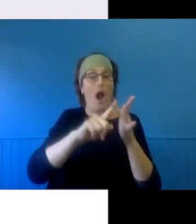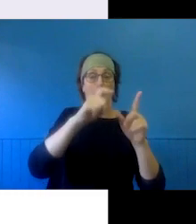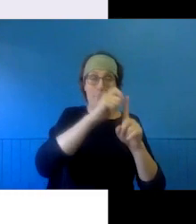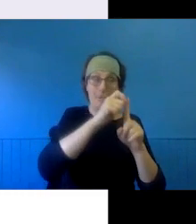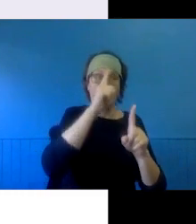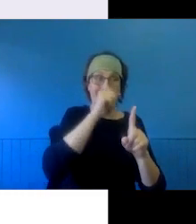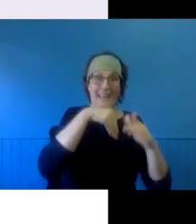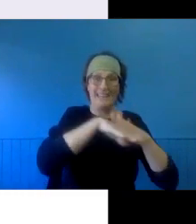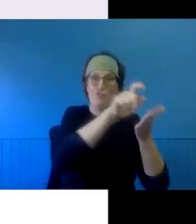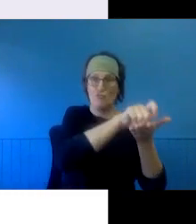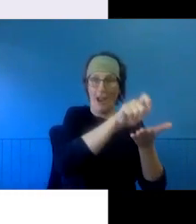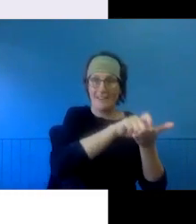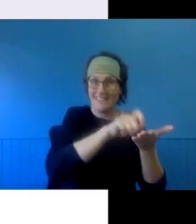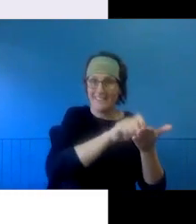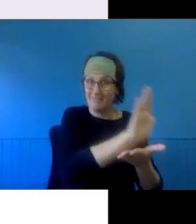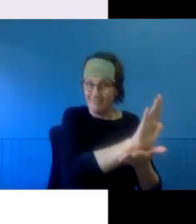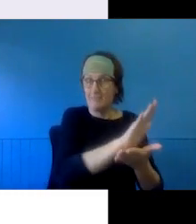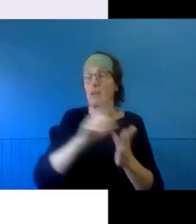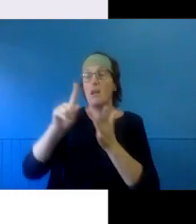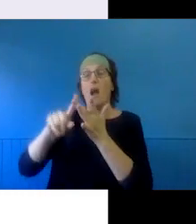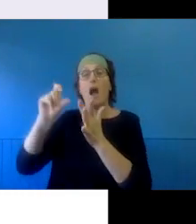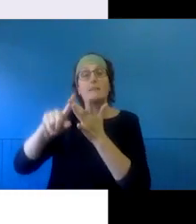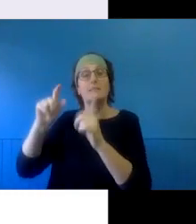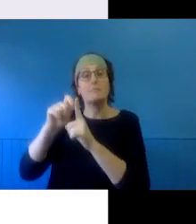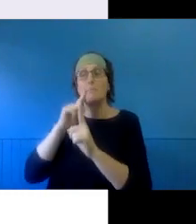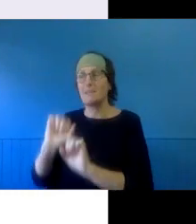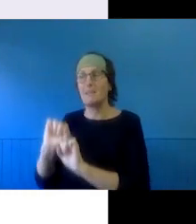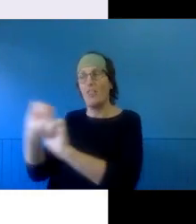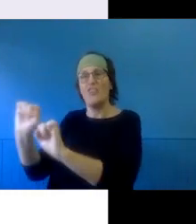cultural practice, it's staying within the community. Another big